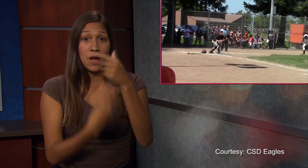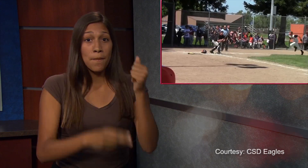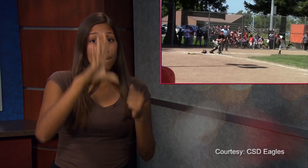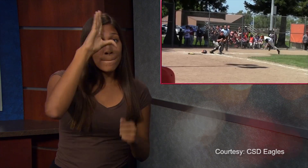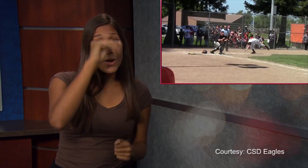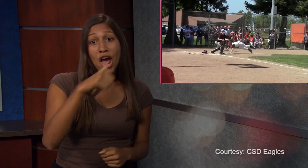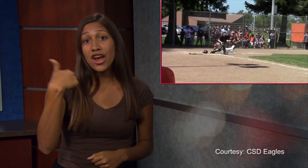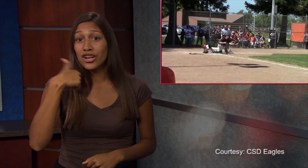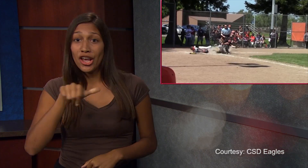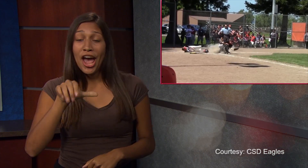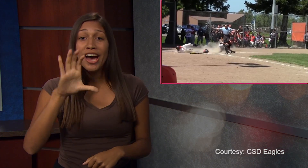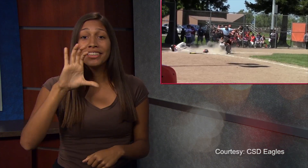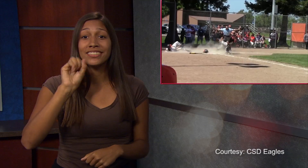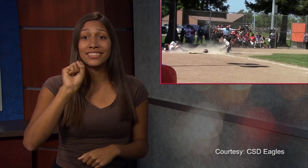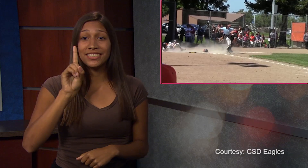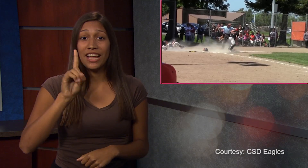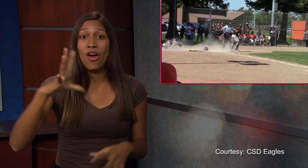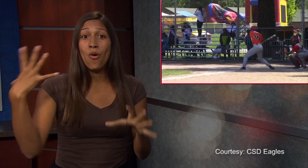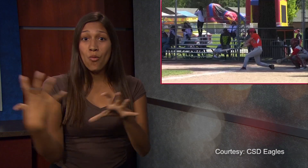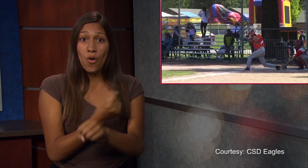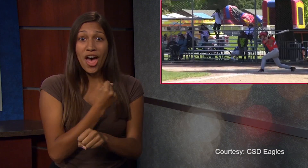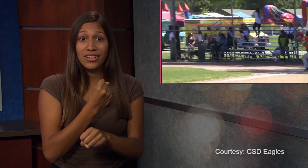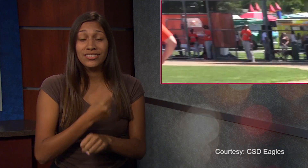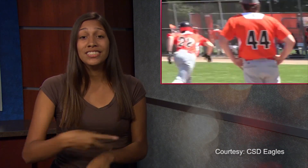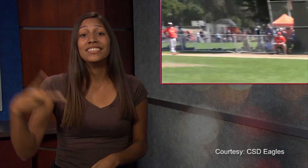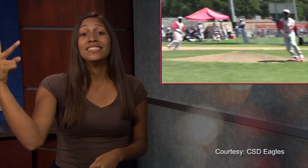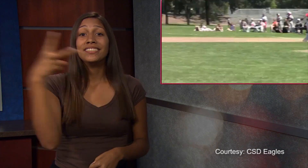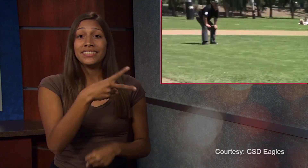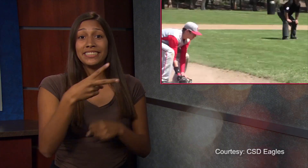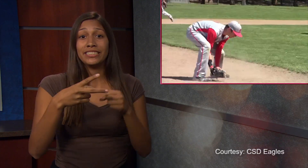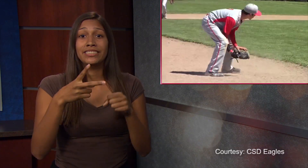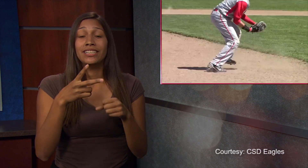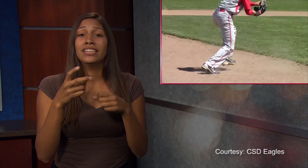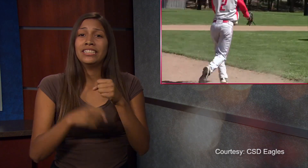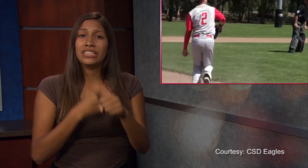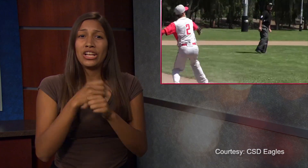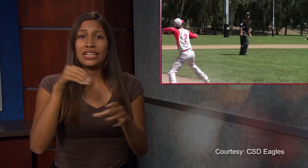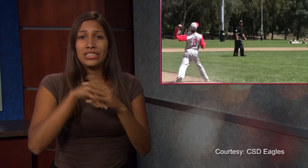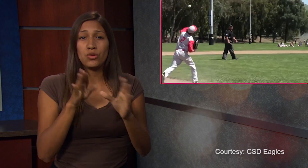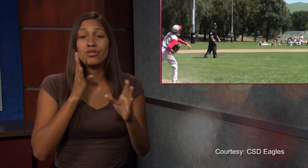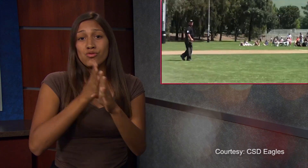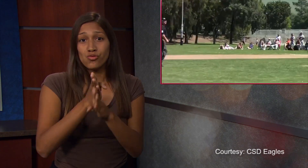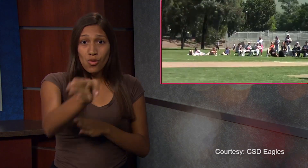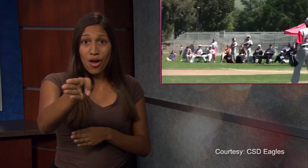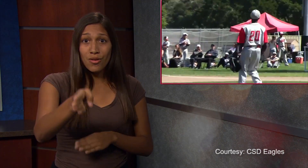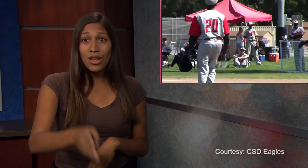AND BOYS CSD WON THE CROWN FOR THEIR SECOND YEAR IN A ROW. THIS IS ALSO THE FOURTH TIME